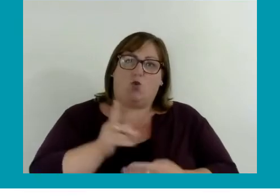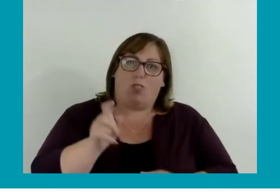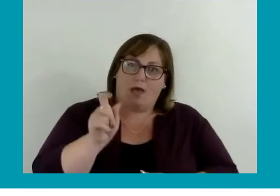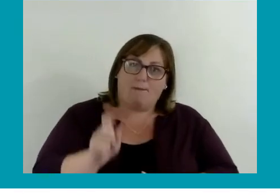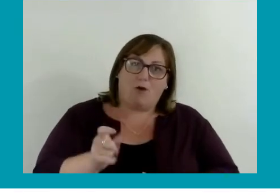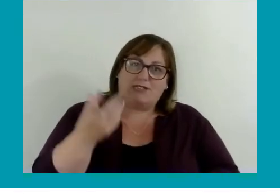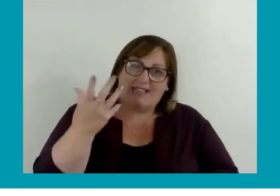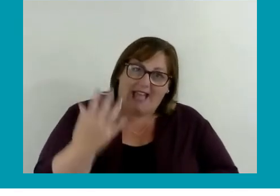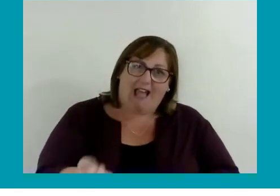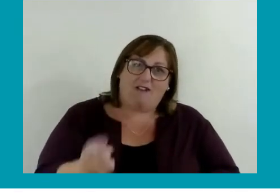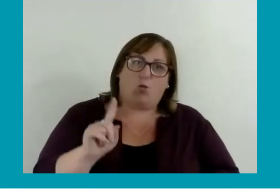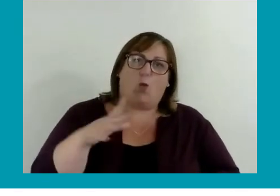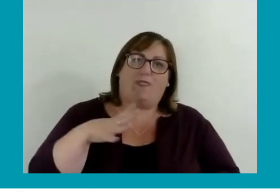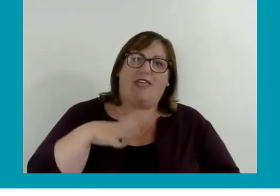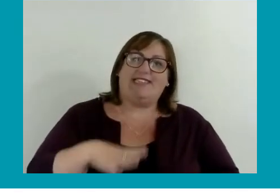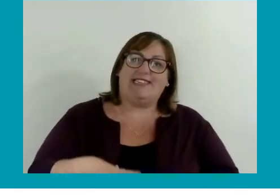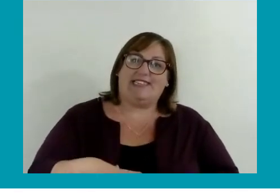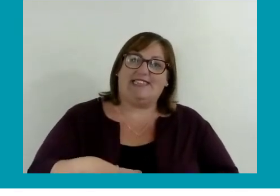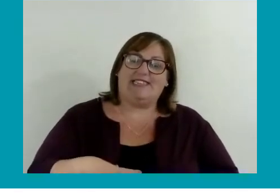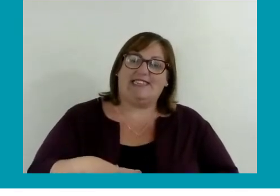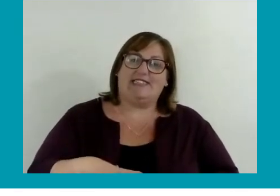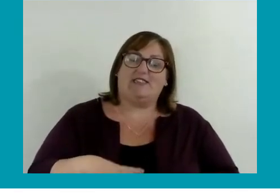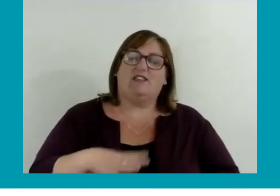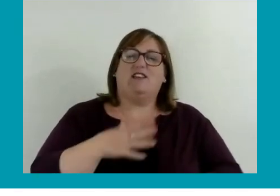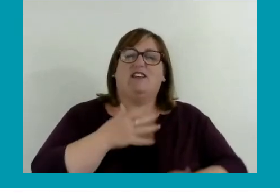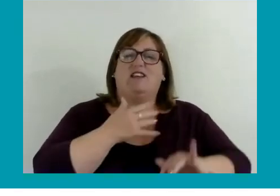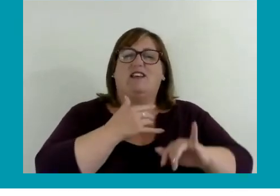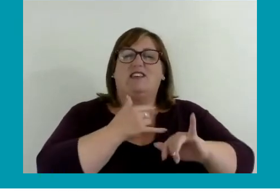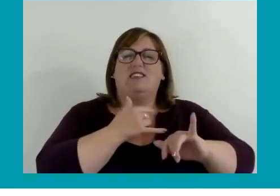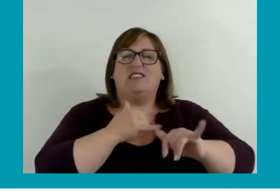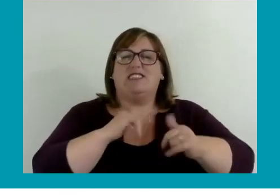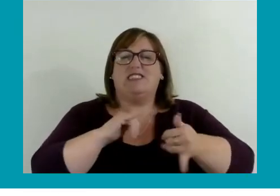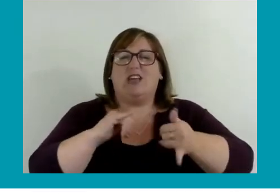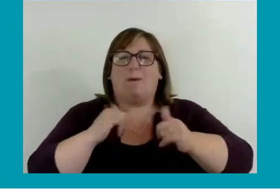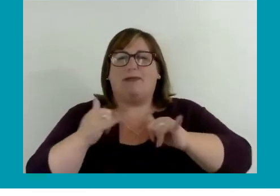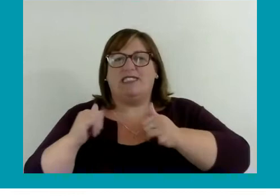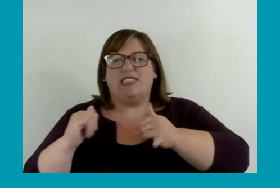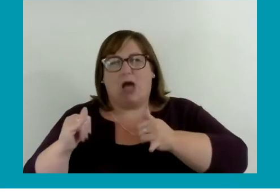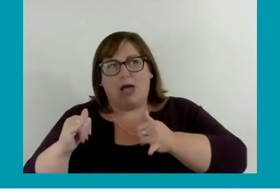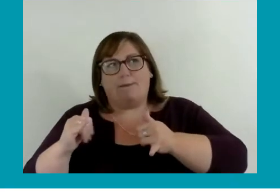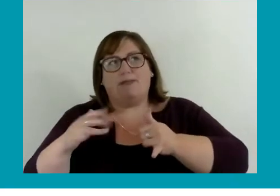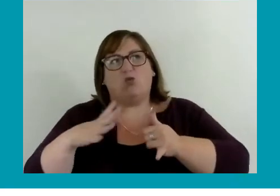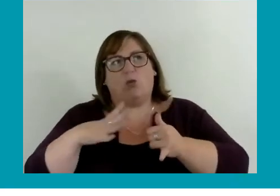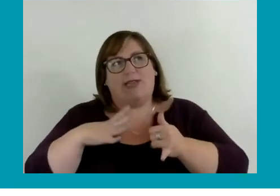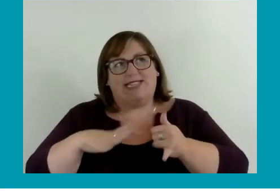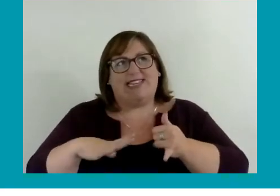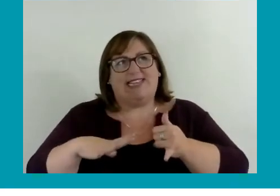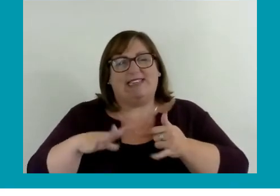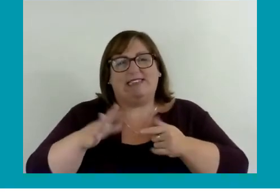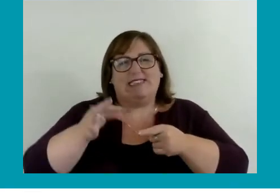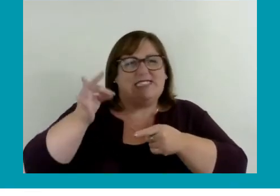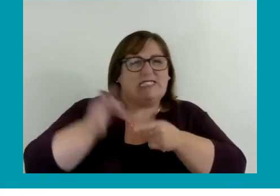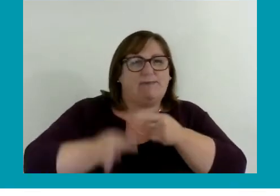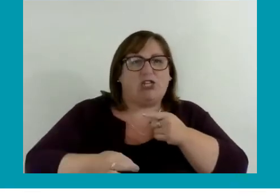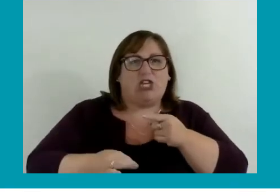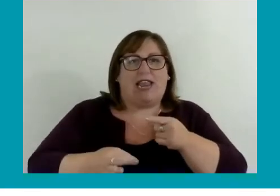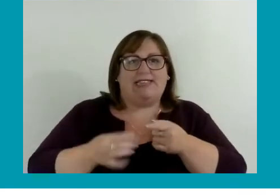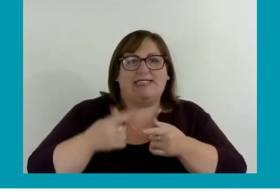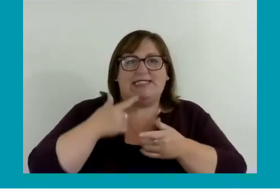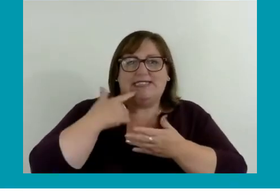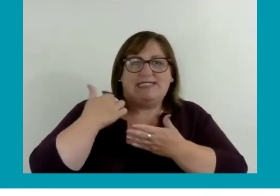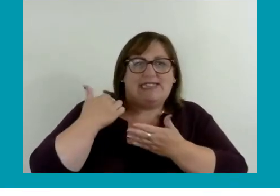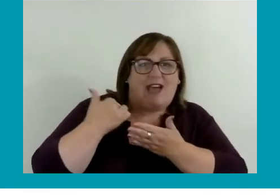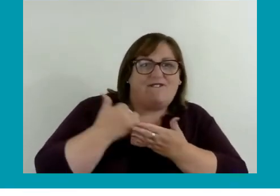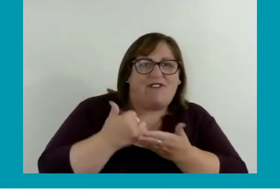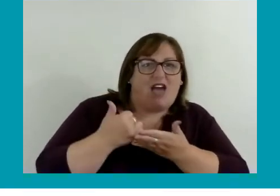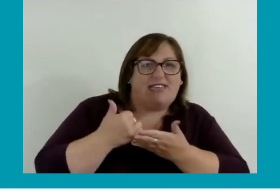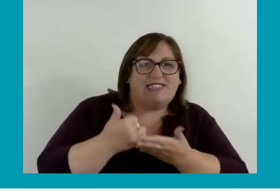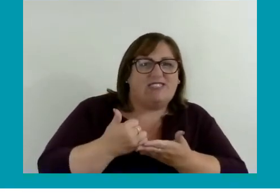um resort to some some really specialist advice as opposed to our general occupational health